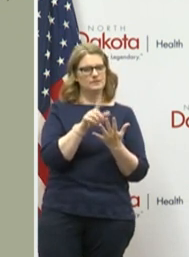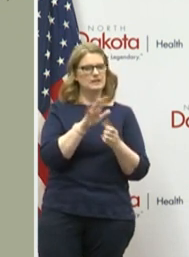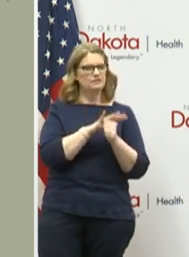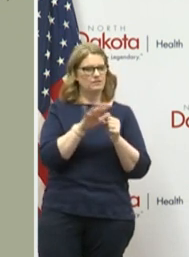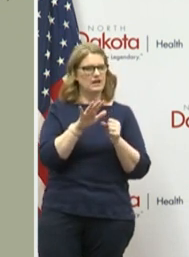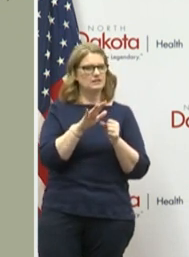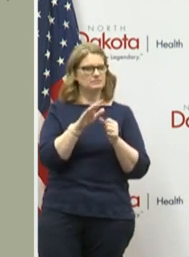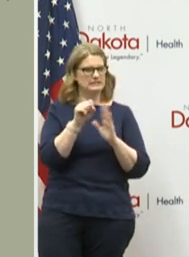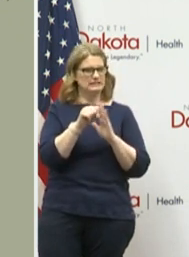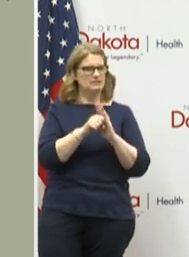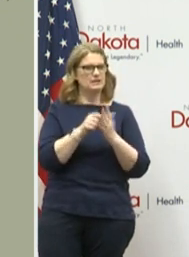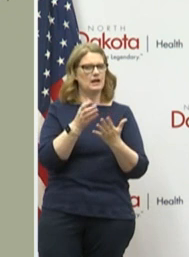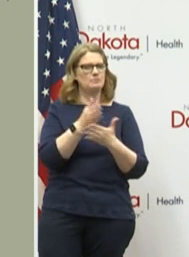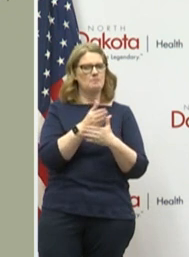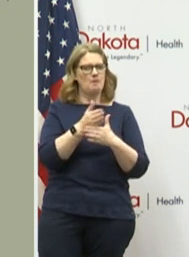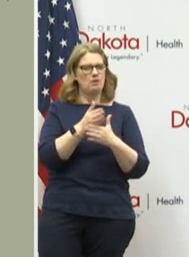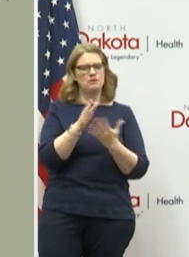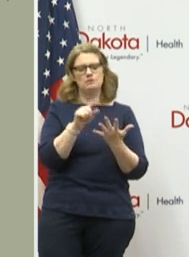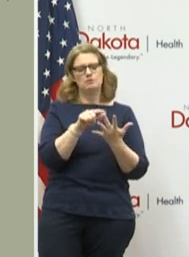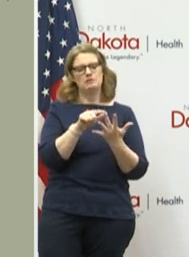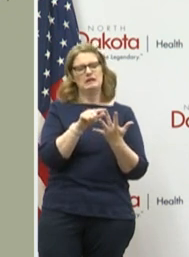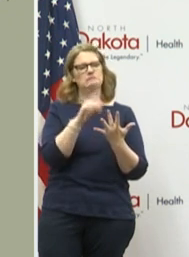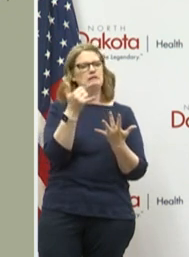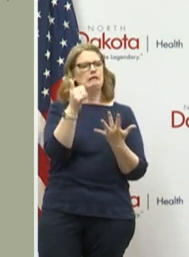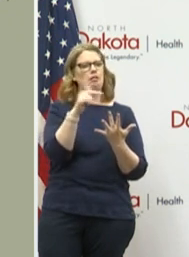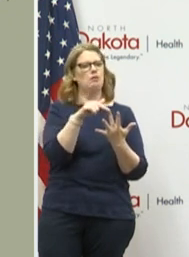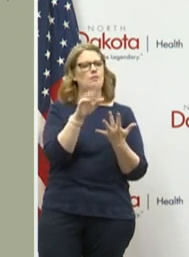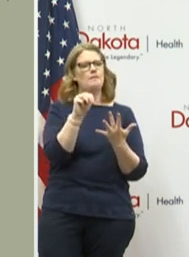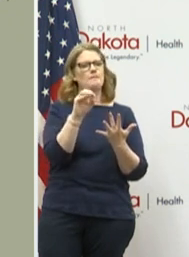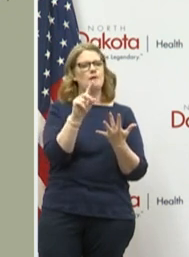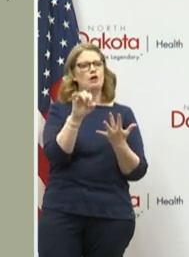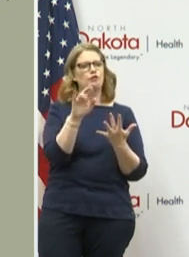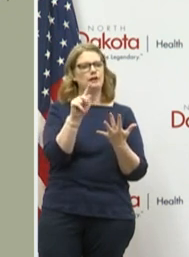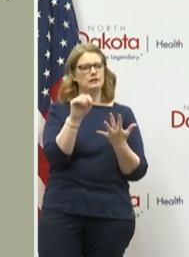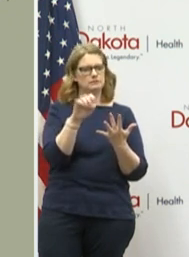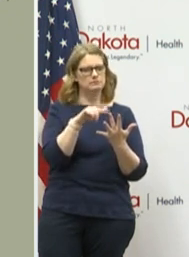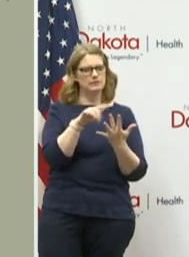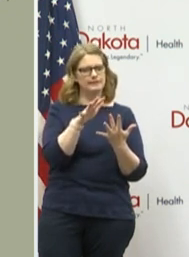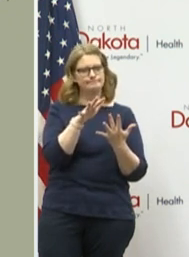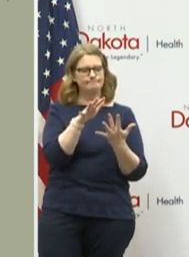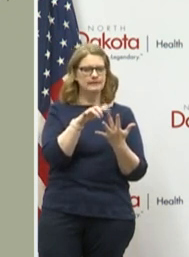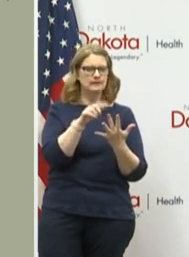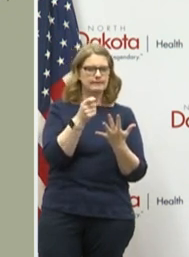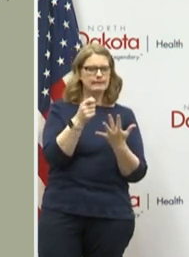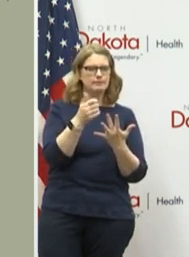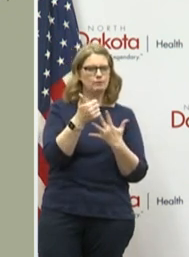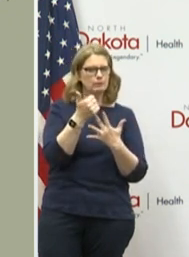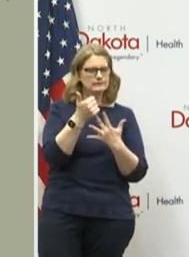BACK ON MAY 15th, WE MADE A DETERMINATION BASED ON A NUMBER